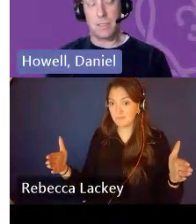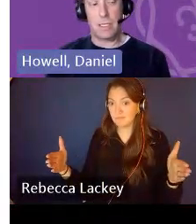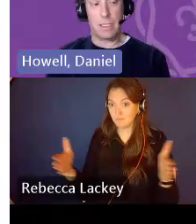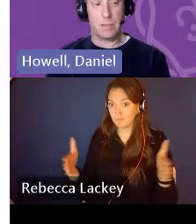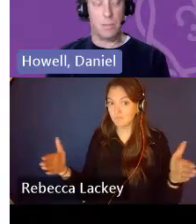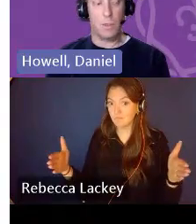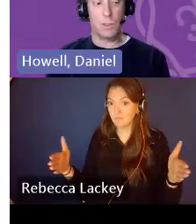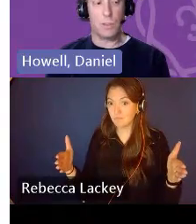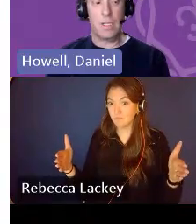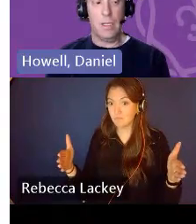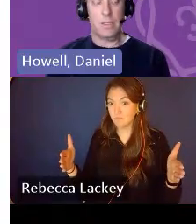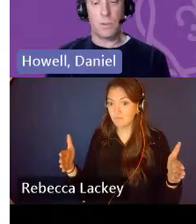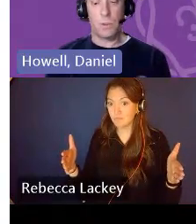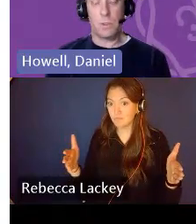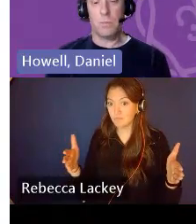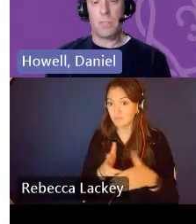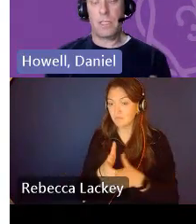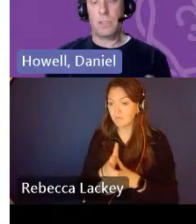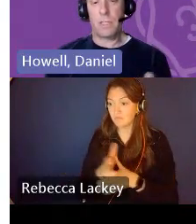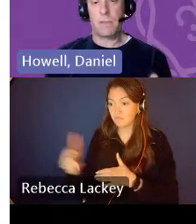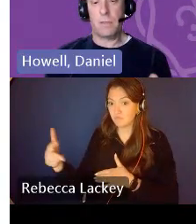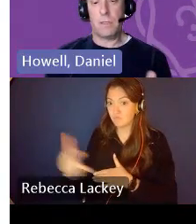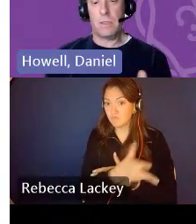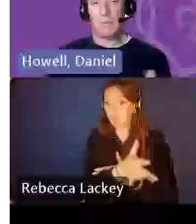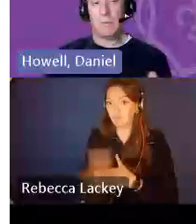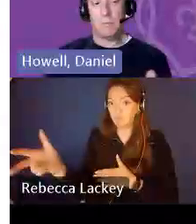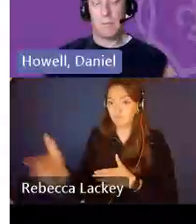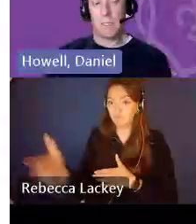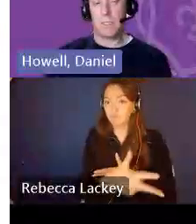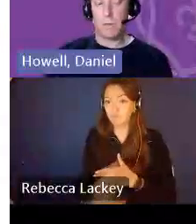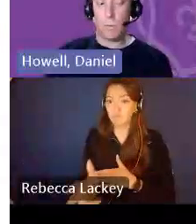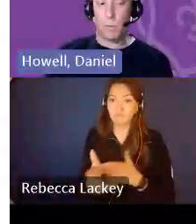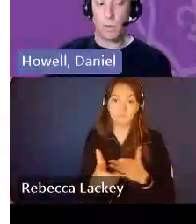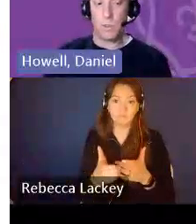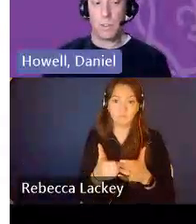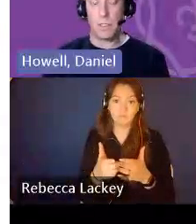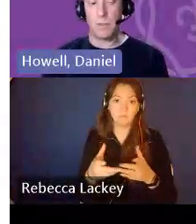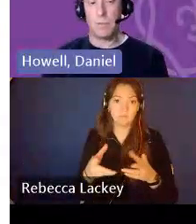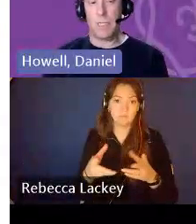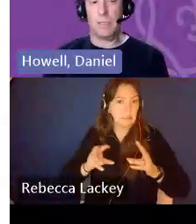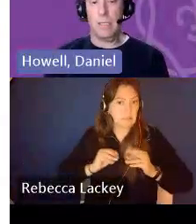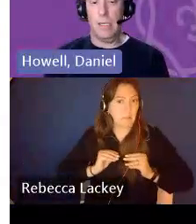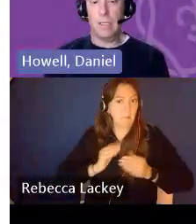zigzag Z motion. So, we're taking traffic on the acceptable portions of the span